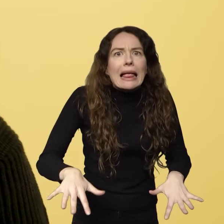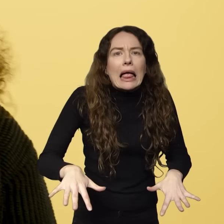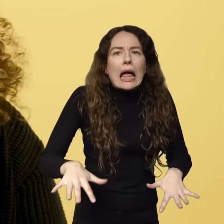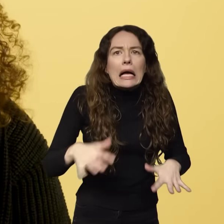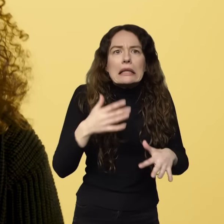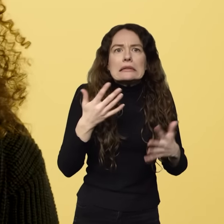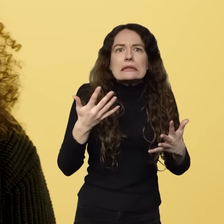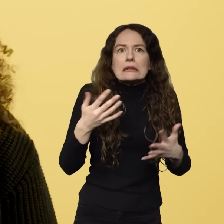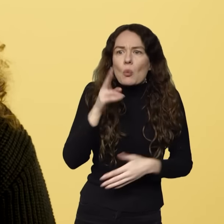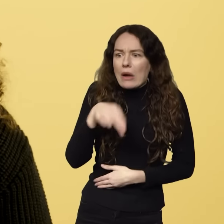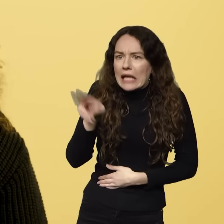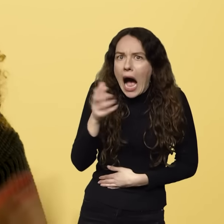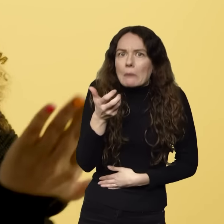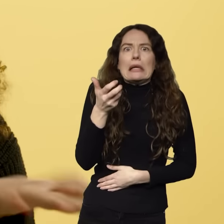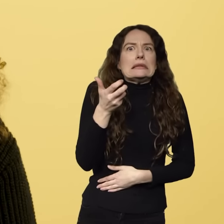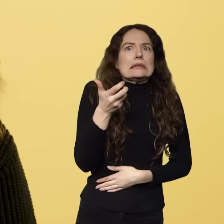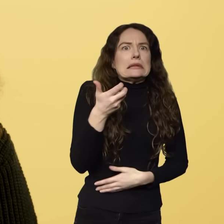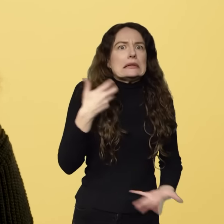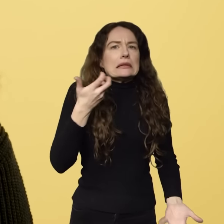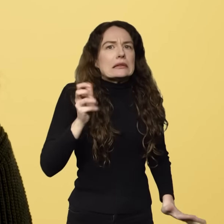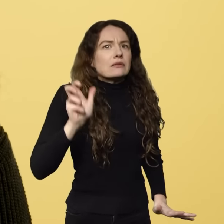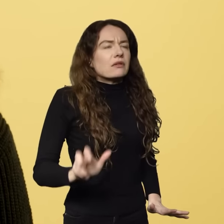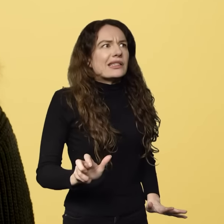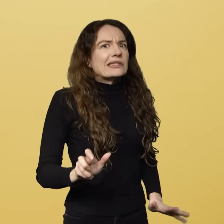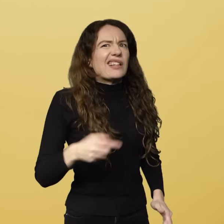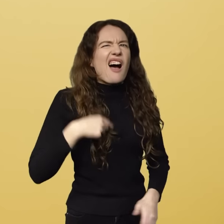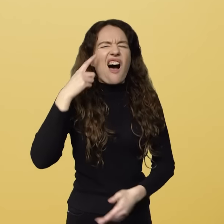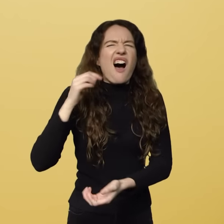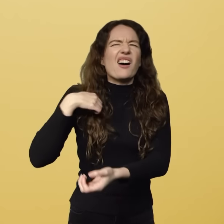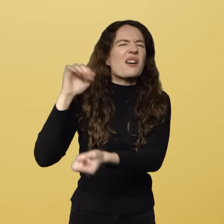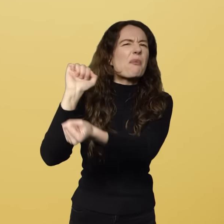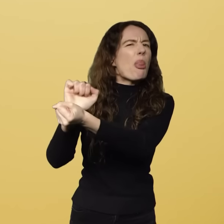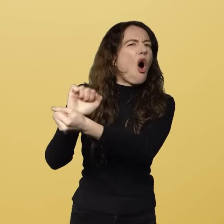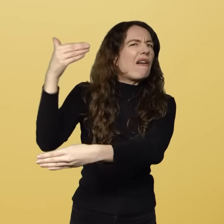I just saw it on WhatsApp. Then it came up on my phone, i was like you know I'm just going to block you. And obviously I didn't in the end.